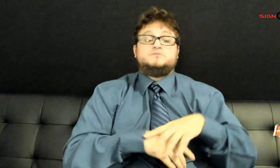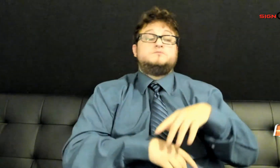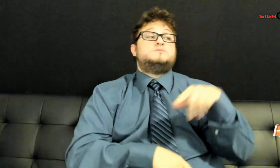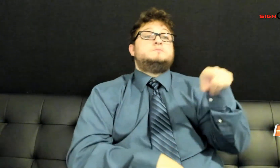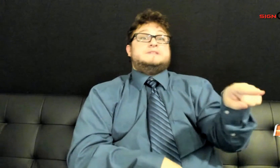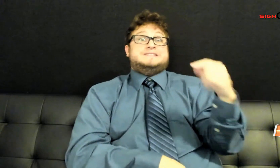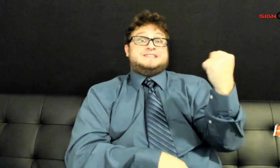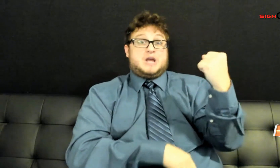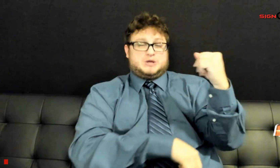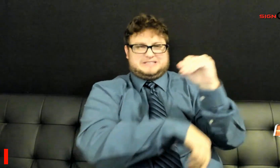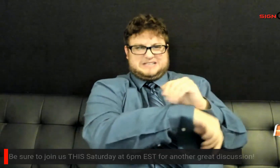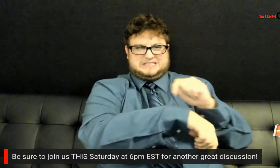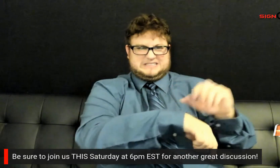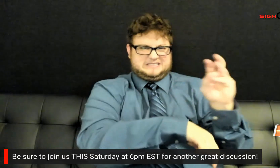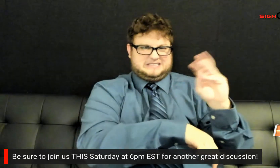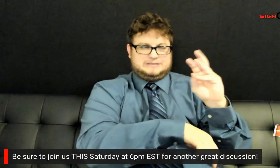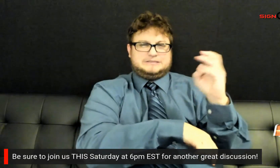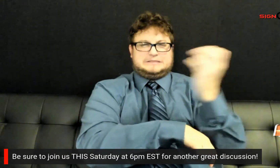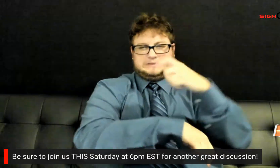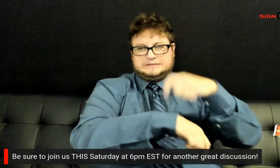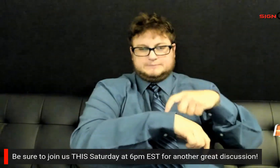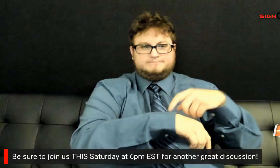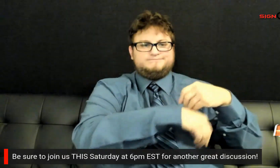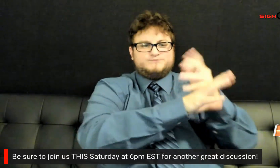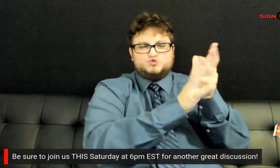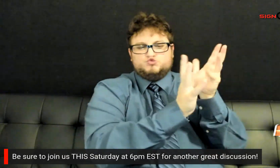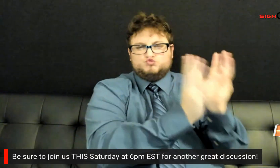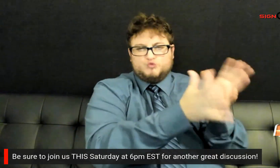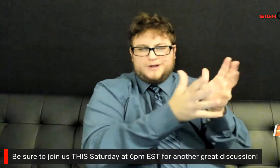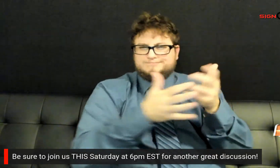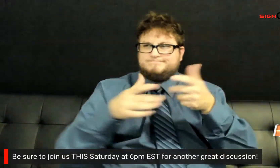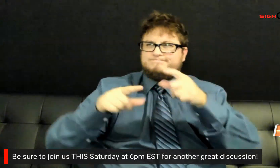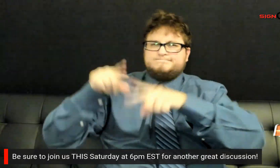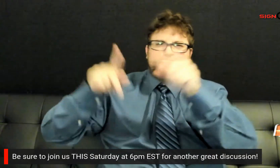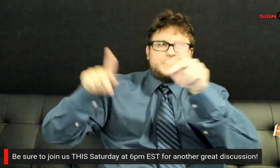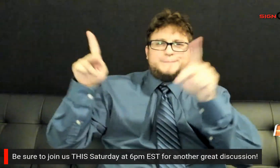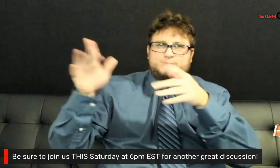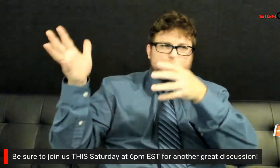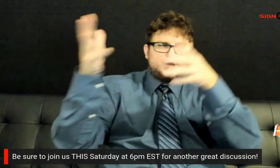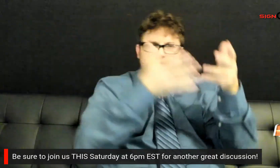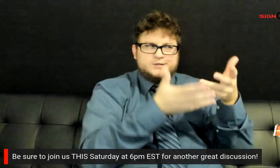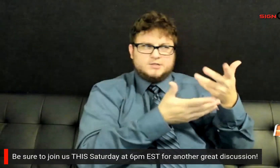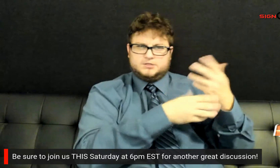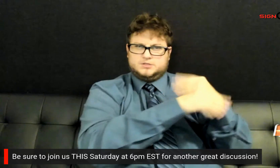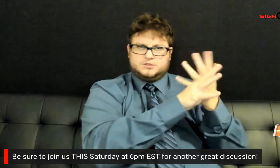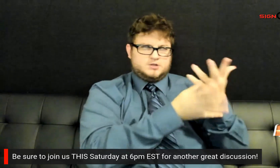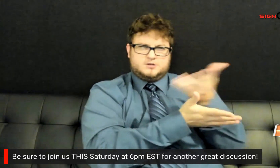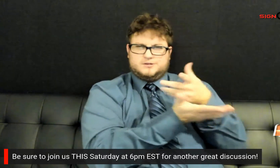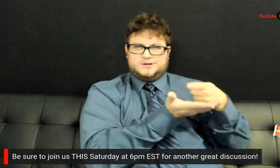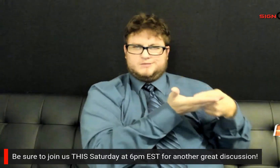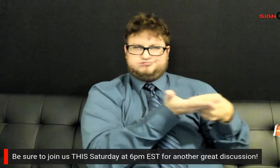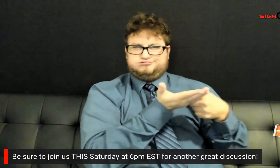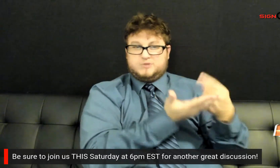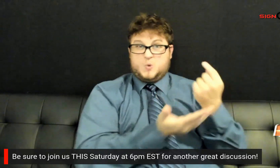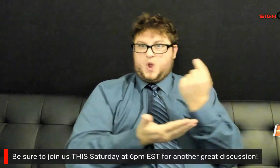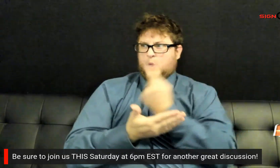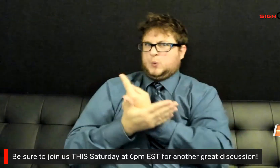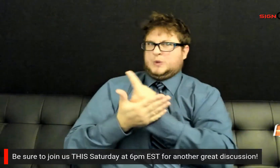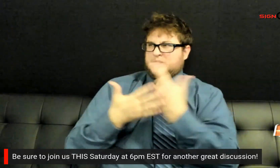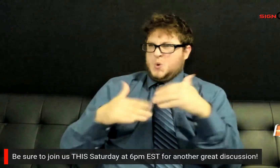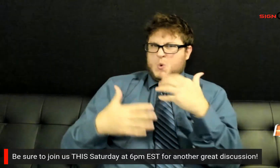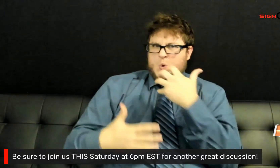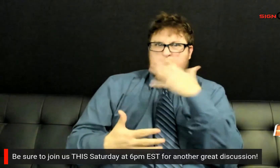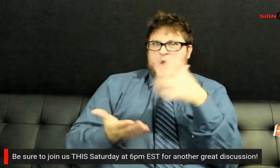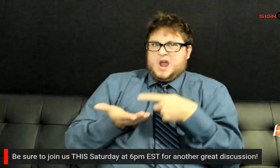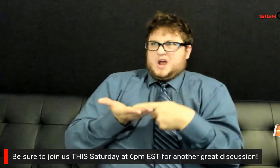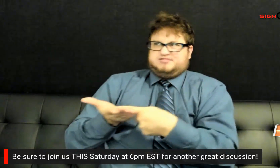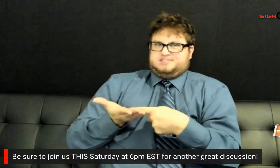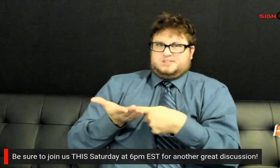Friday then this Saturday at 6 PM Eastern time join us for a live panel of diverse guests